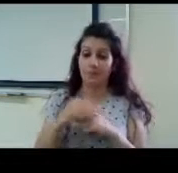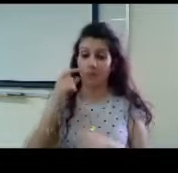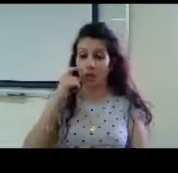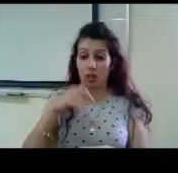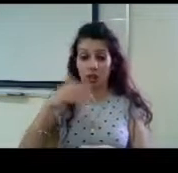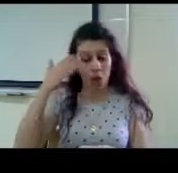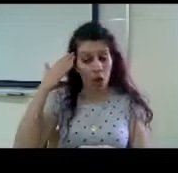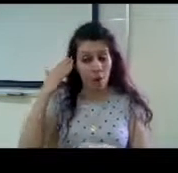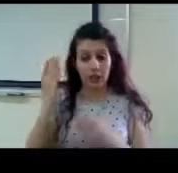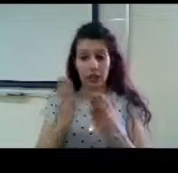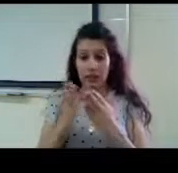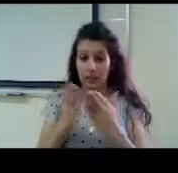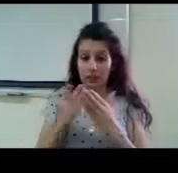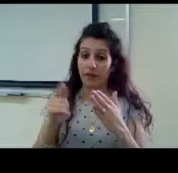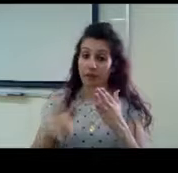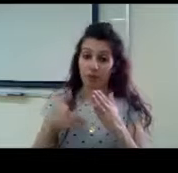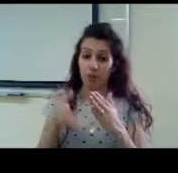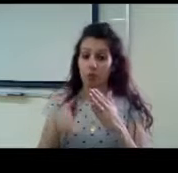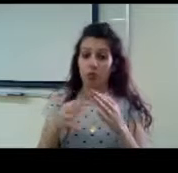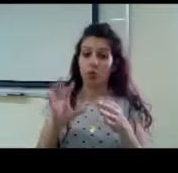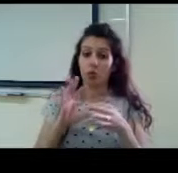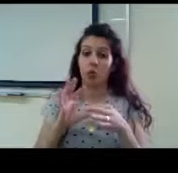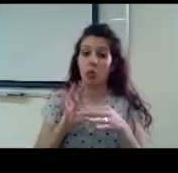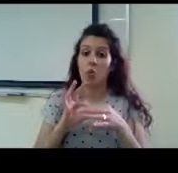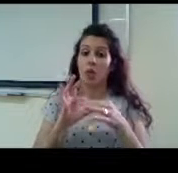showing the content of the colibri classroom which was again and we